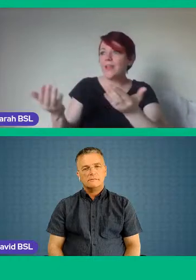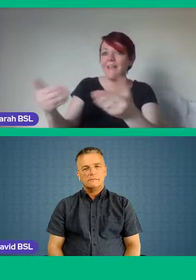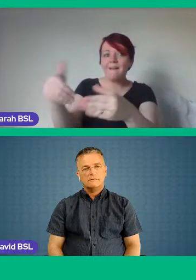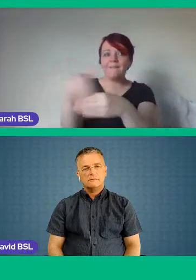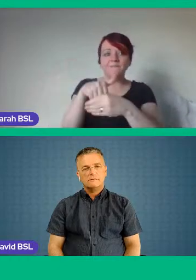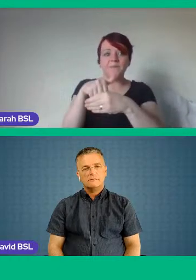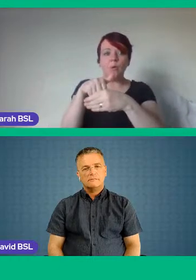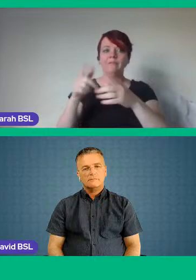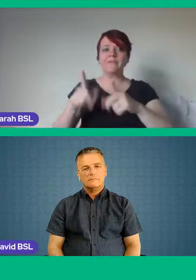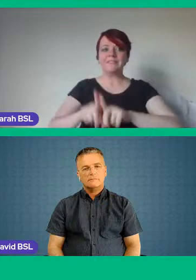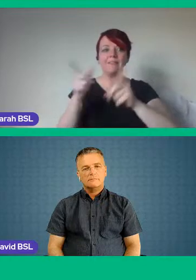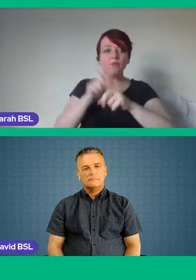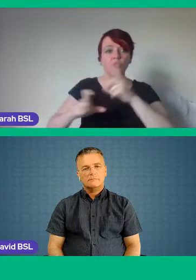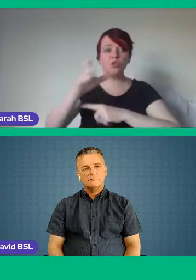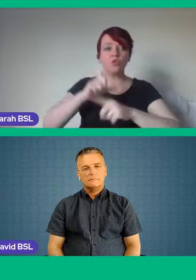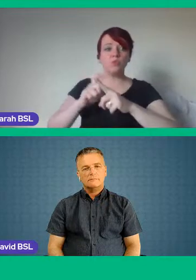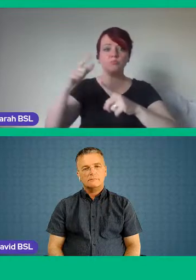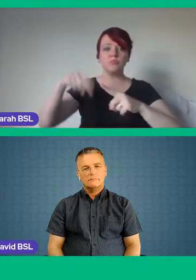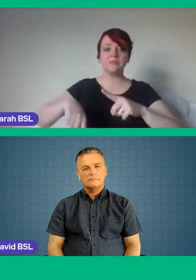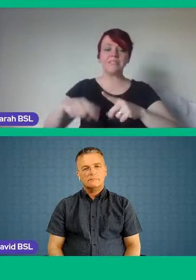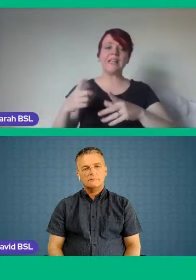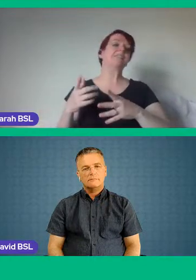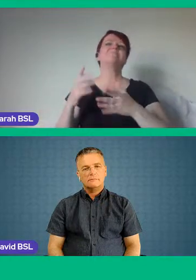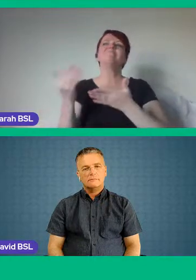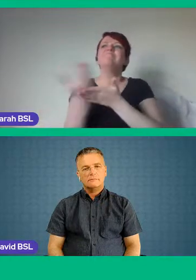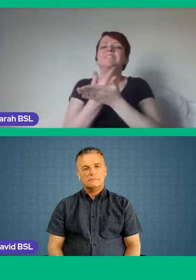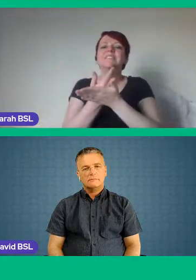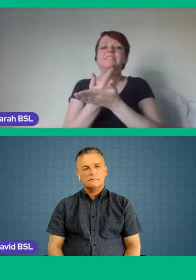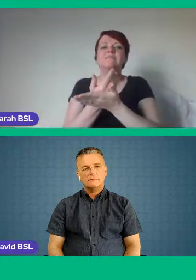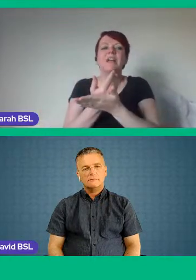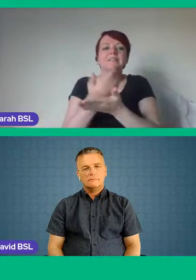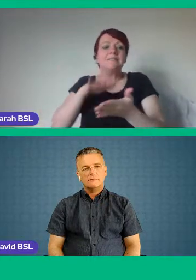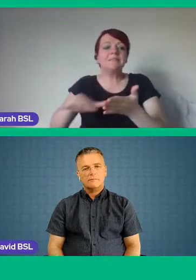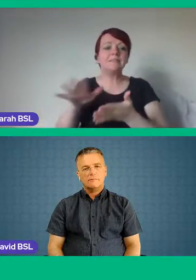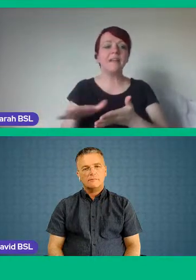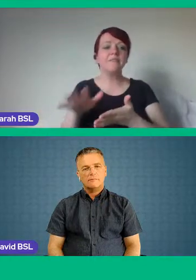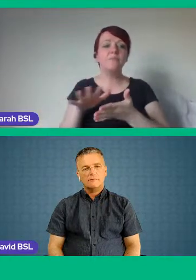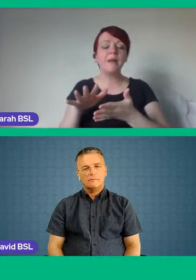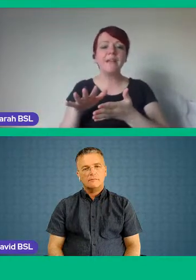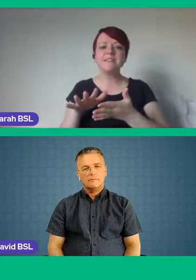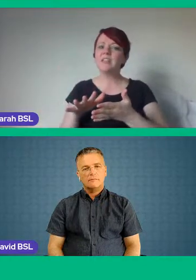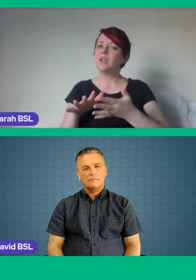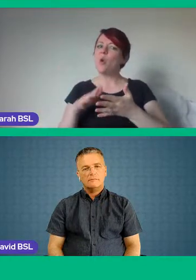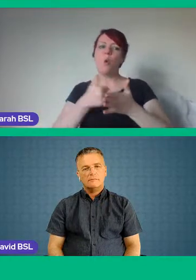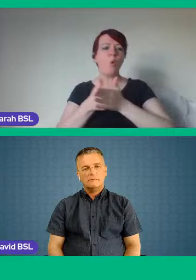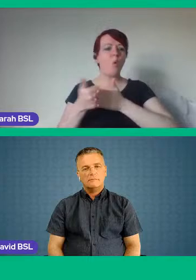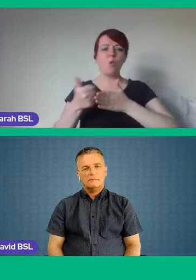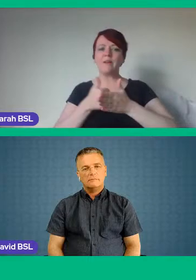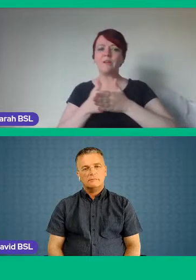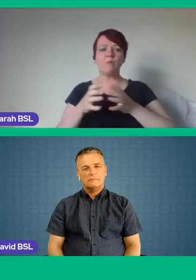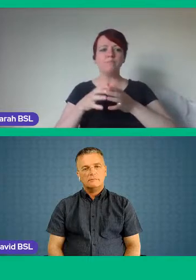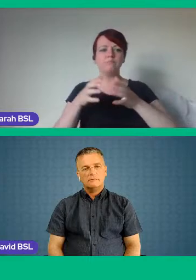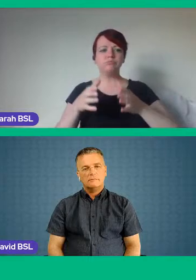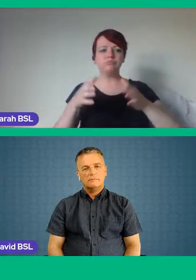How do we bring them into this creative process from the very beginning? So I think, it is constantly evolving, and